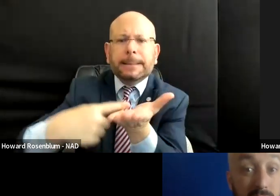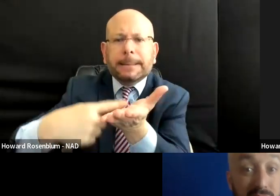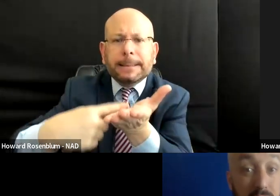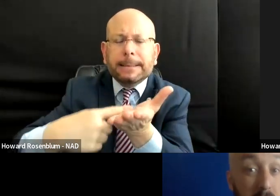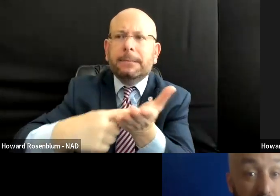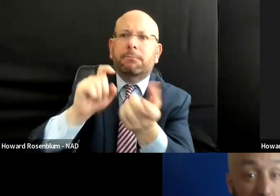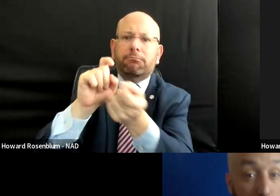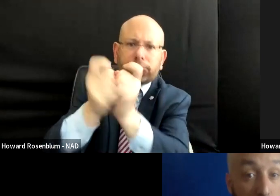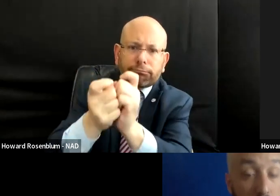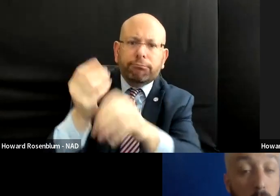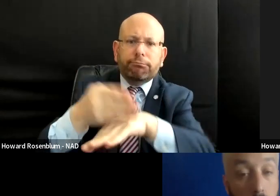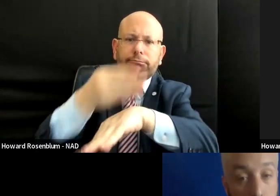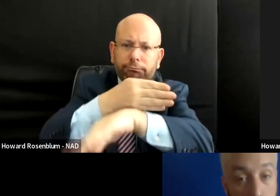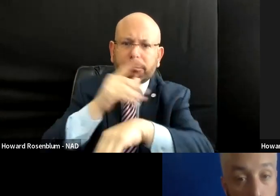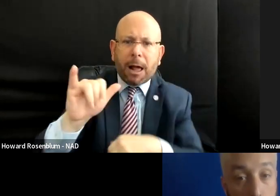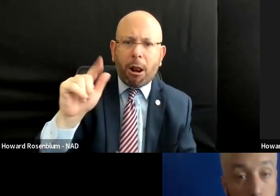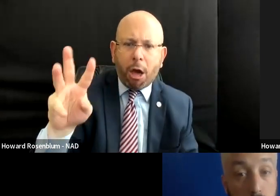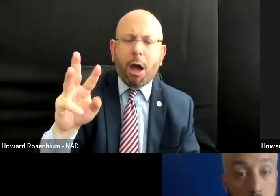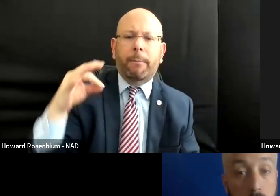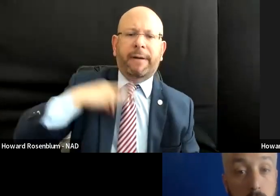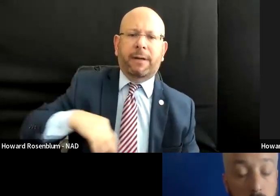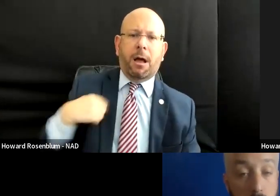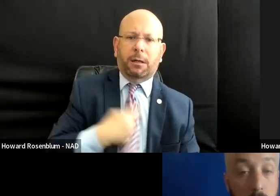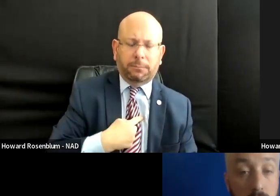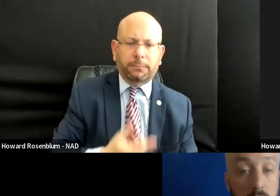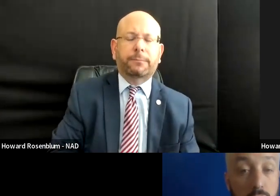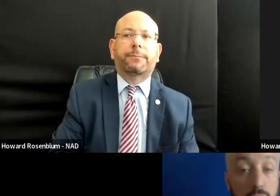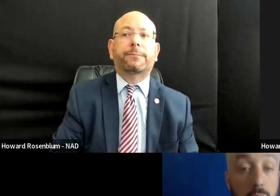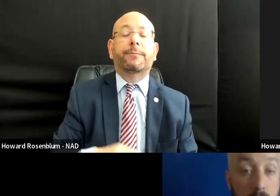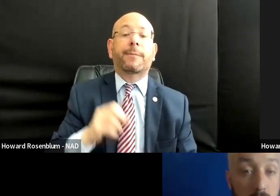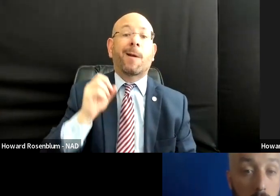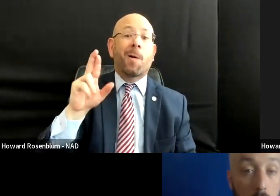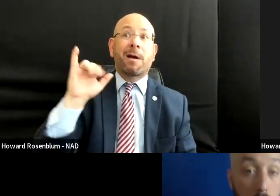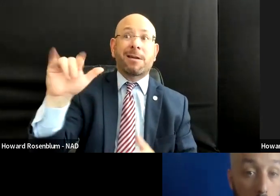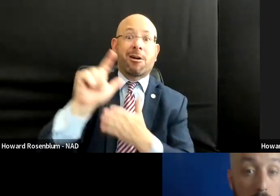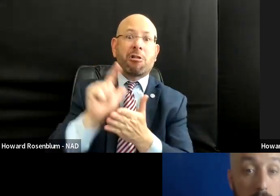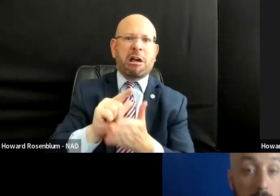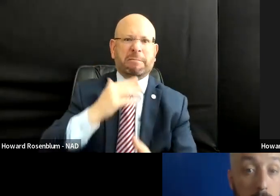should be some contingent that goes and lobbies in order to pass that law. If the law